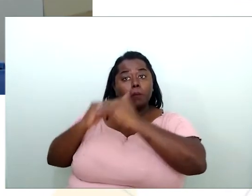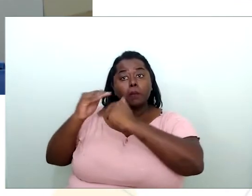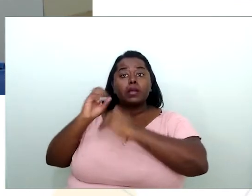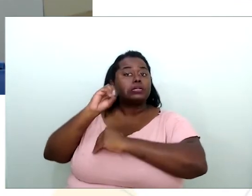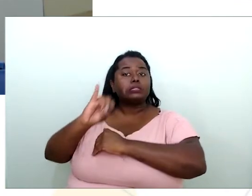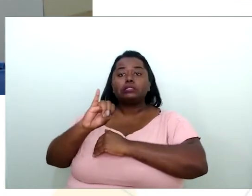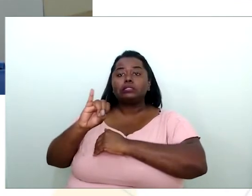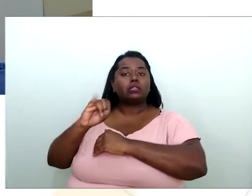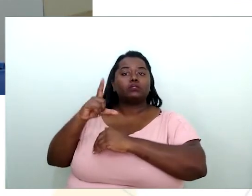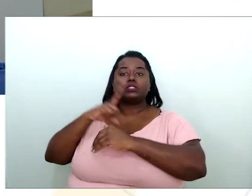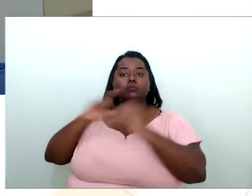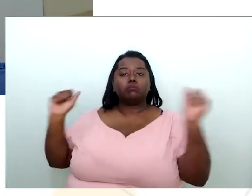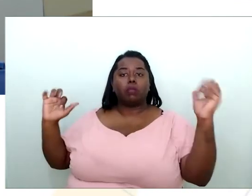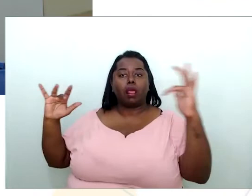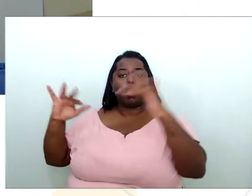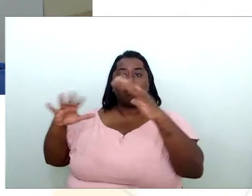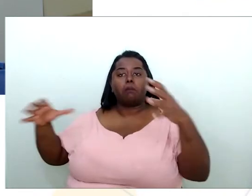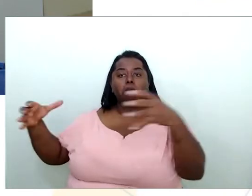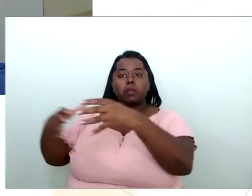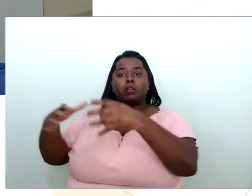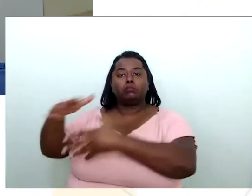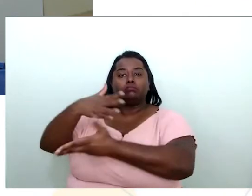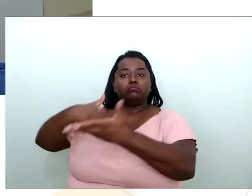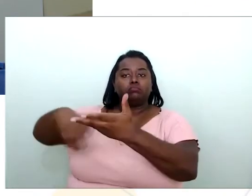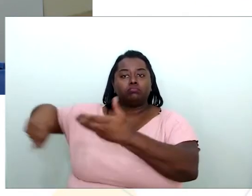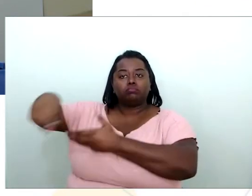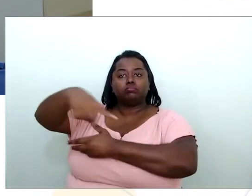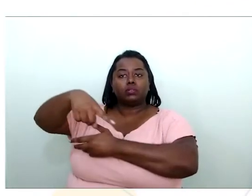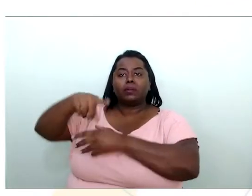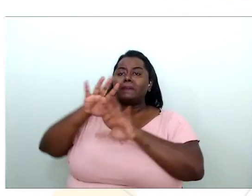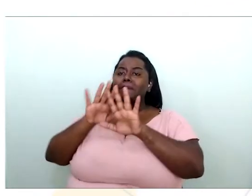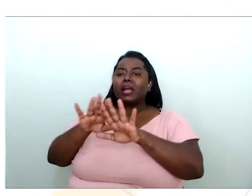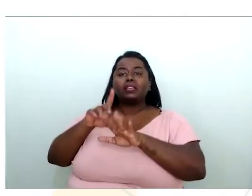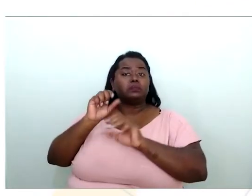put them together and I'm not surprised that that's going to happen and and you